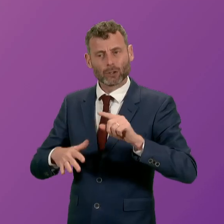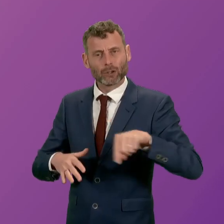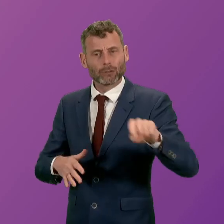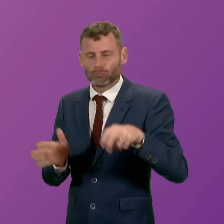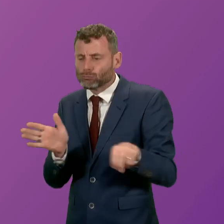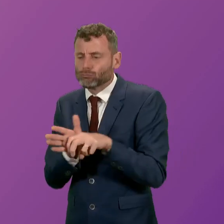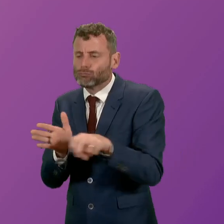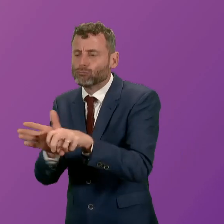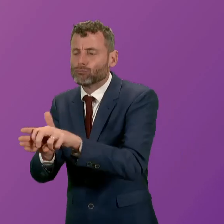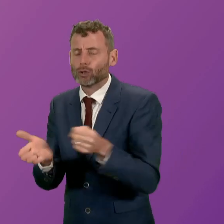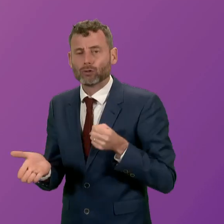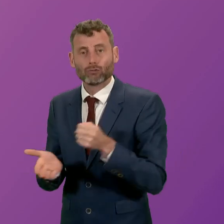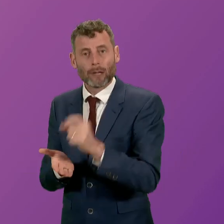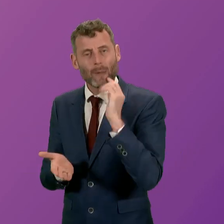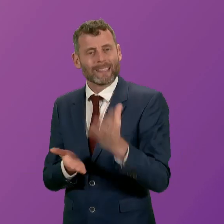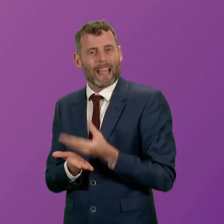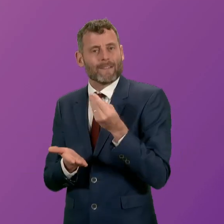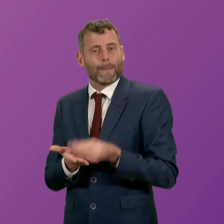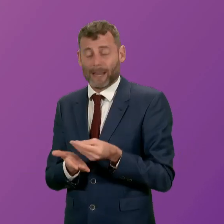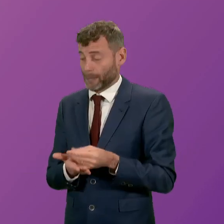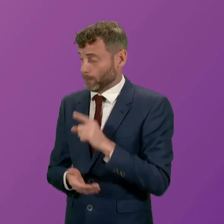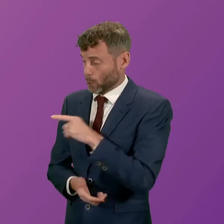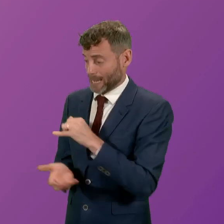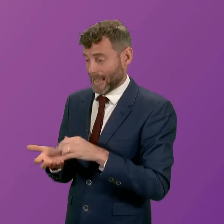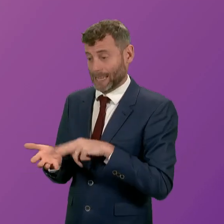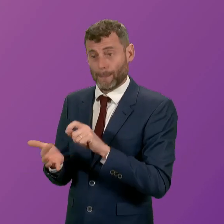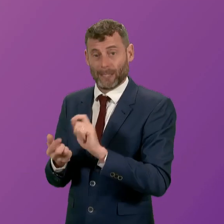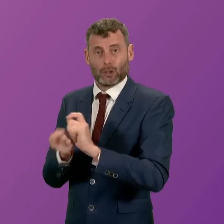travel thanks to that intervention by the Scottish National Party—the only party that